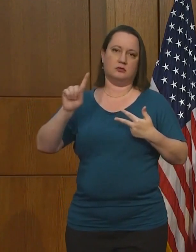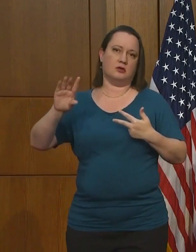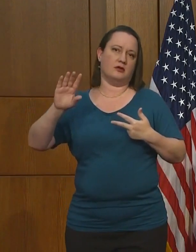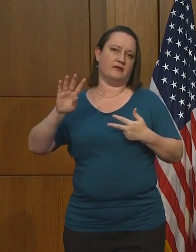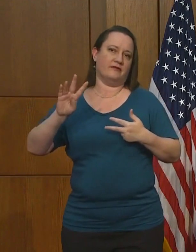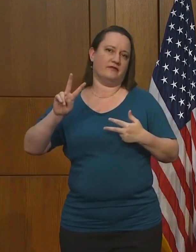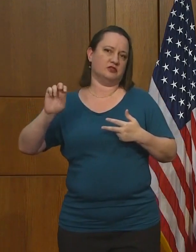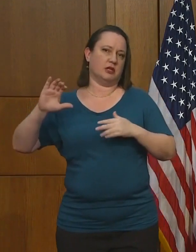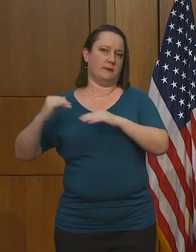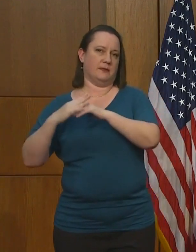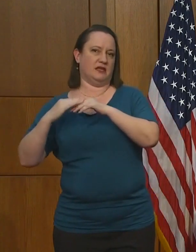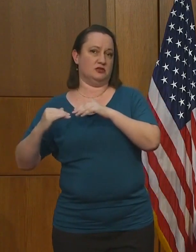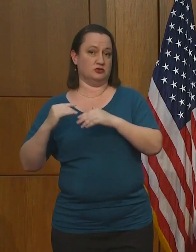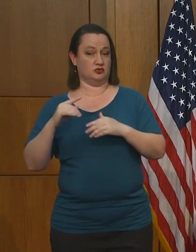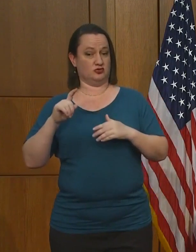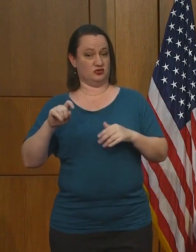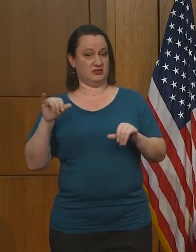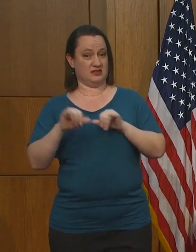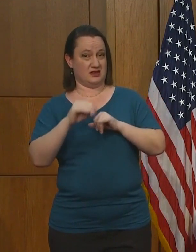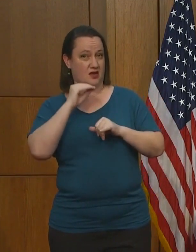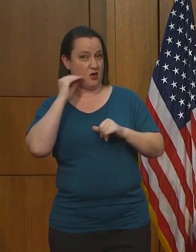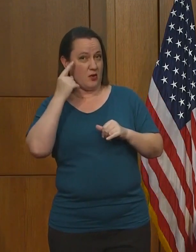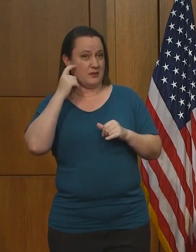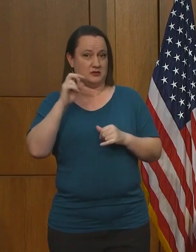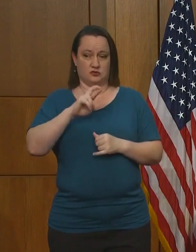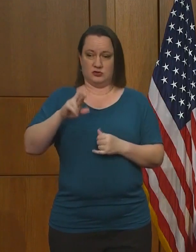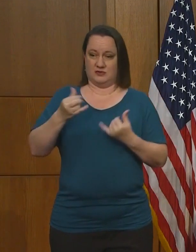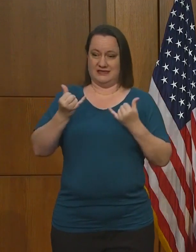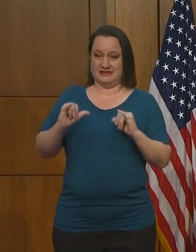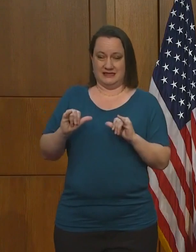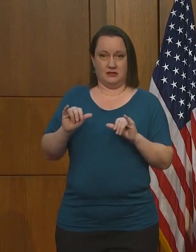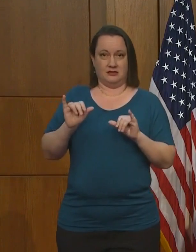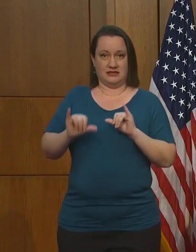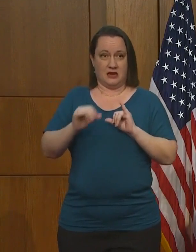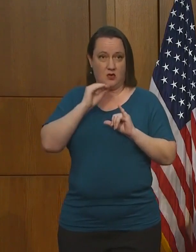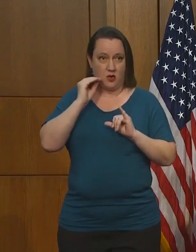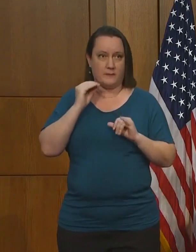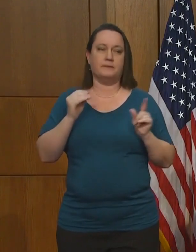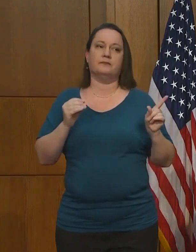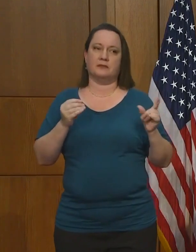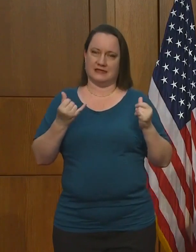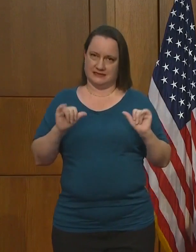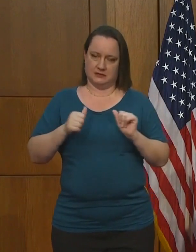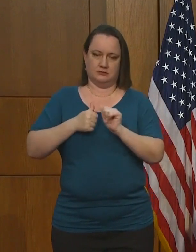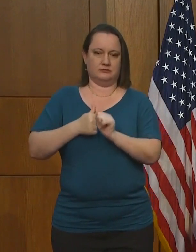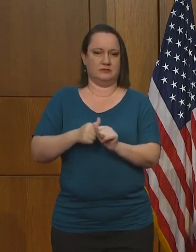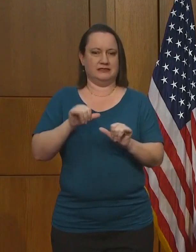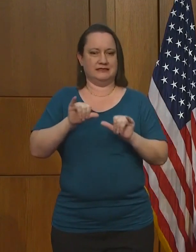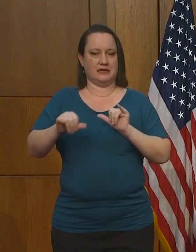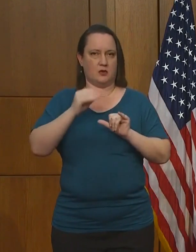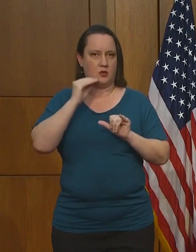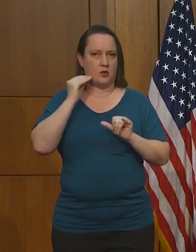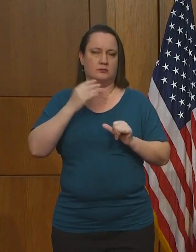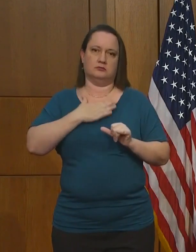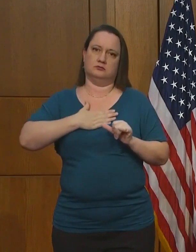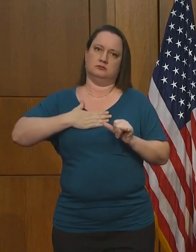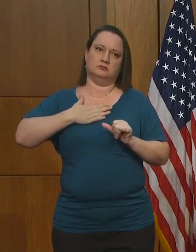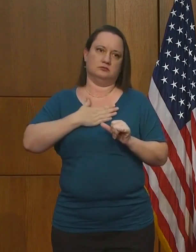VIRGINIA AND TRAVELING OUTSIDE THE STATE VIRGINIA BEACH SHOULD THEY NOT BE DOING THAT GIVEN THAT. RICHMOND IS STILL UNDER